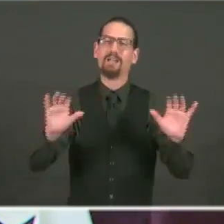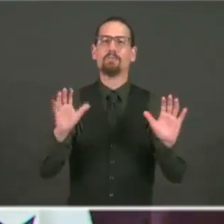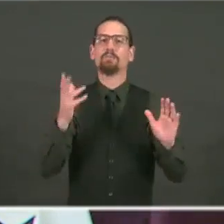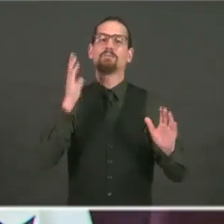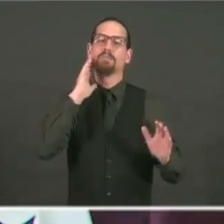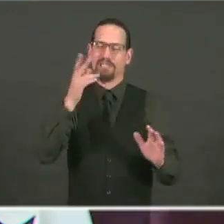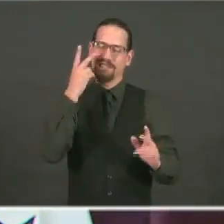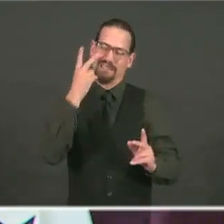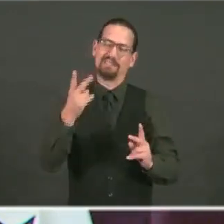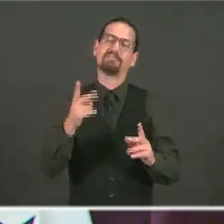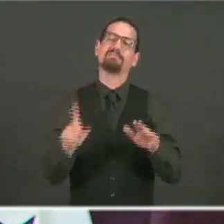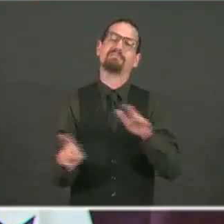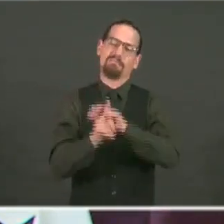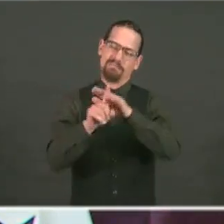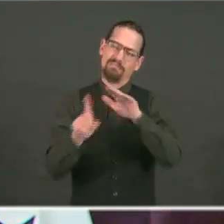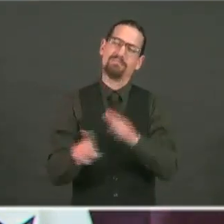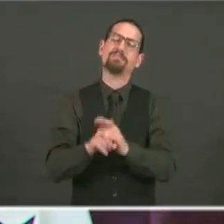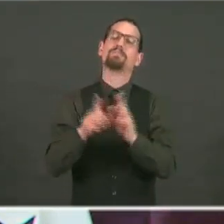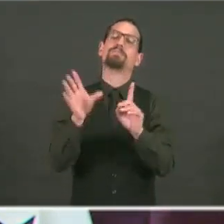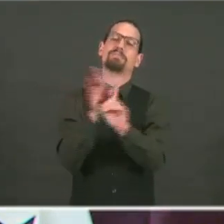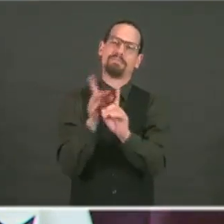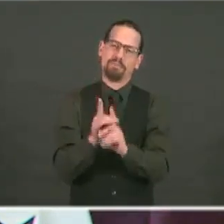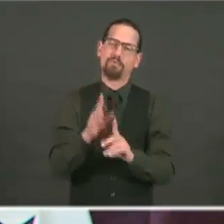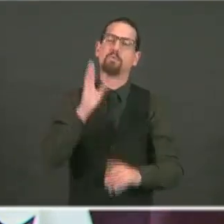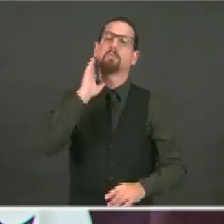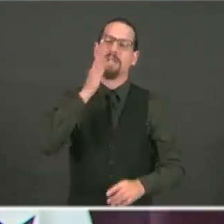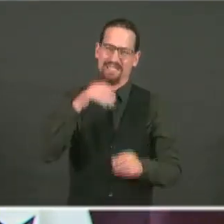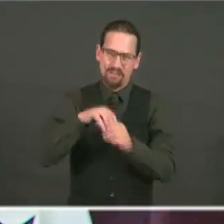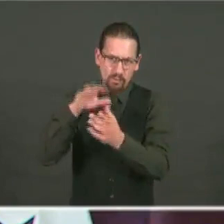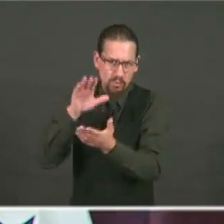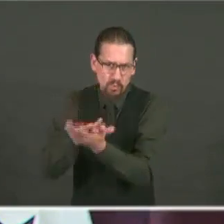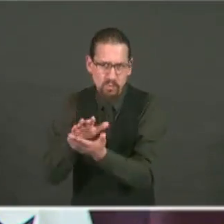SECONDLY TO HIGHLIGHT, WE ARE GOING TO SEE CASES.